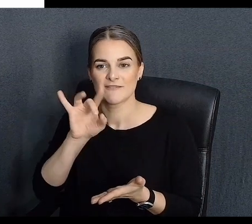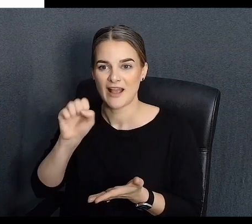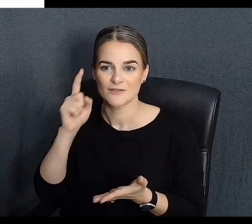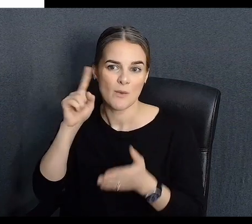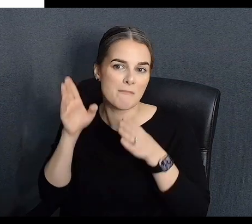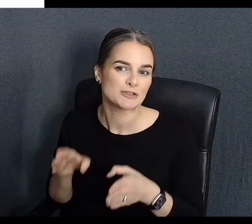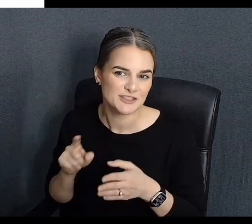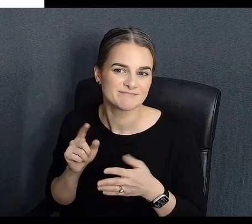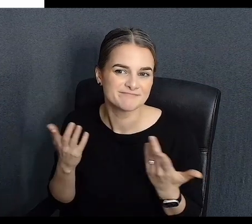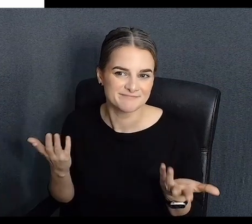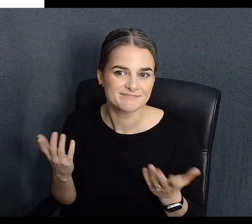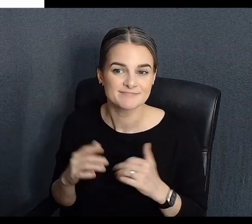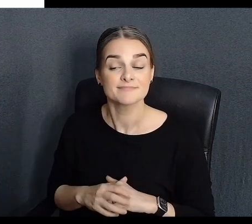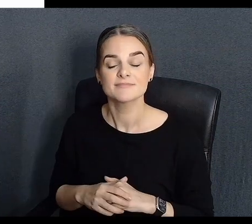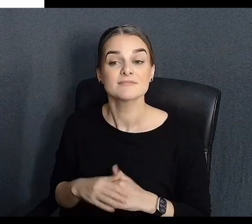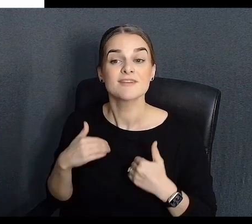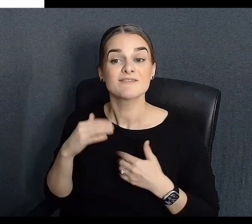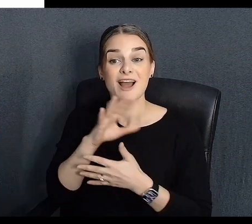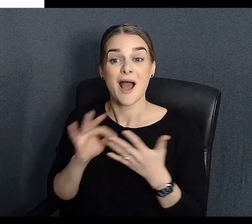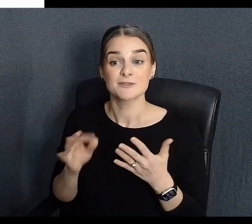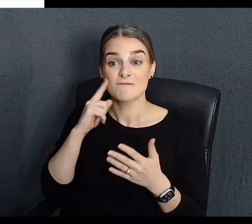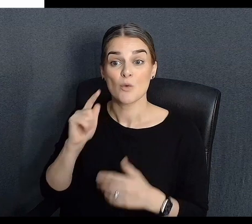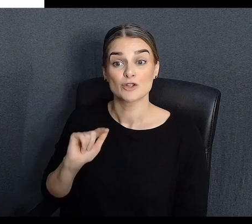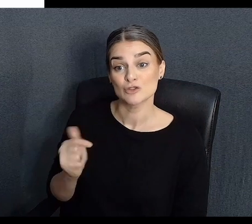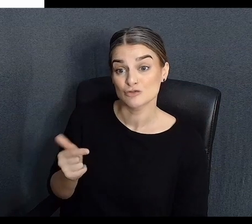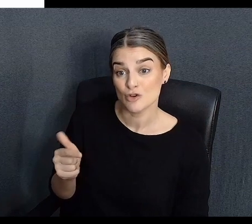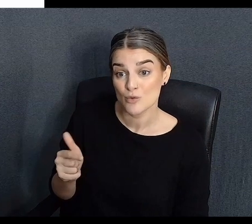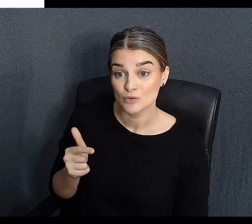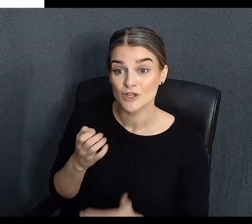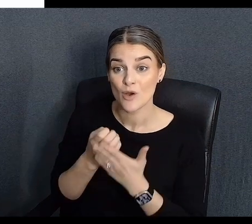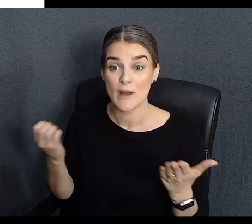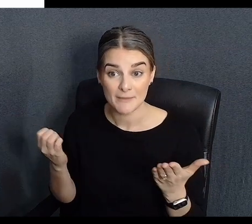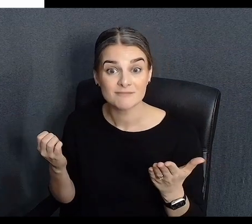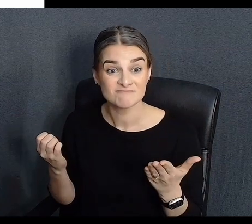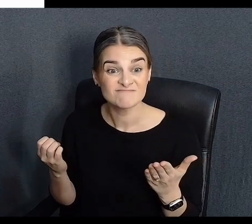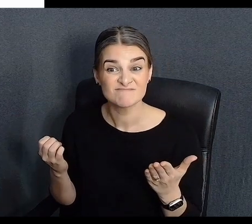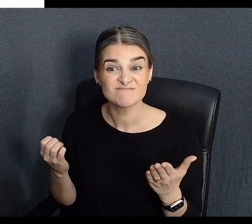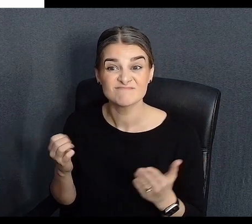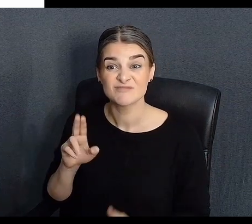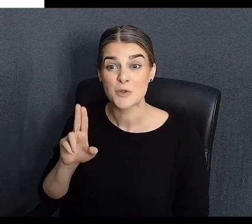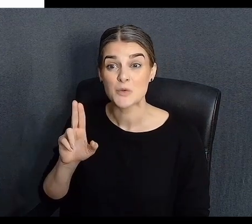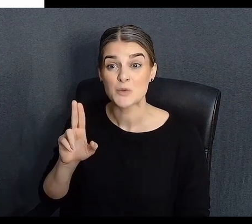There's also options to get reused equipment. So at TechOWL we do run a reuse program,